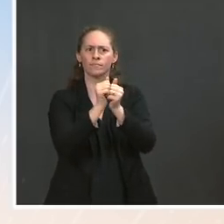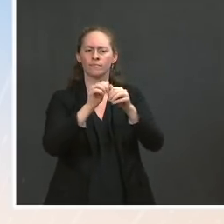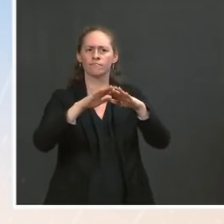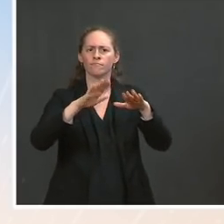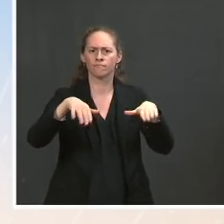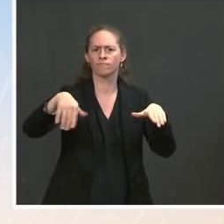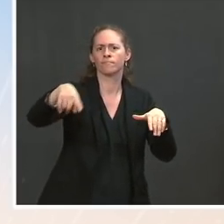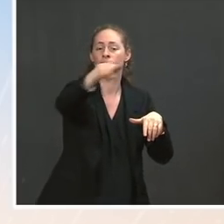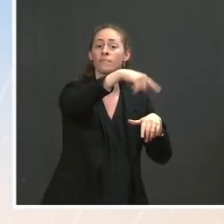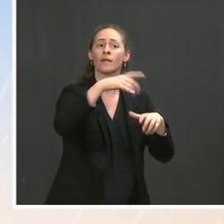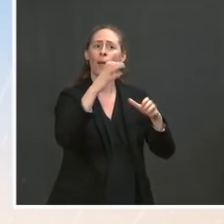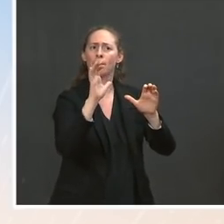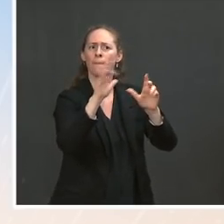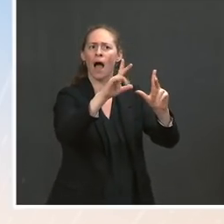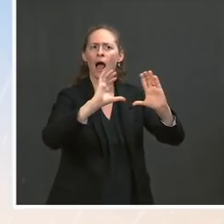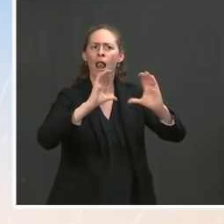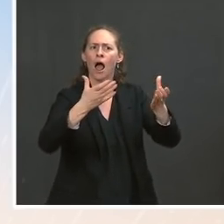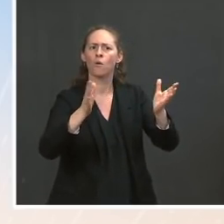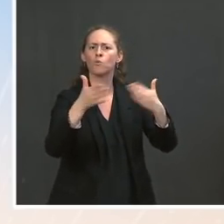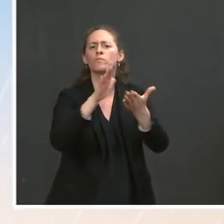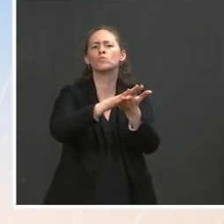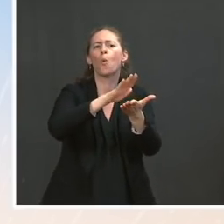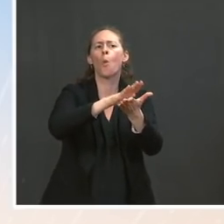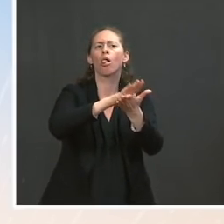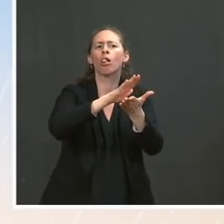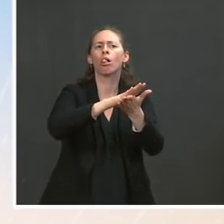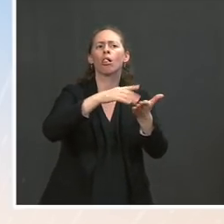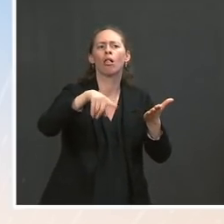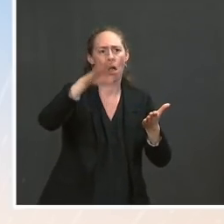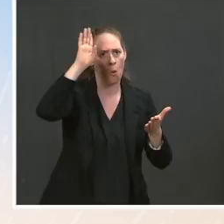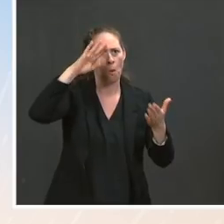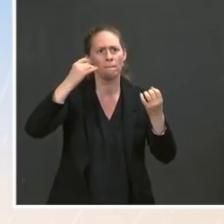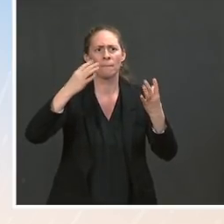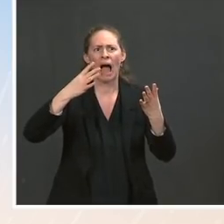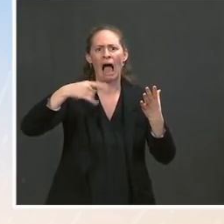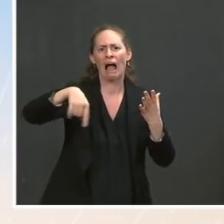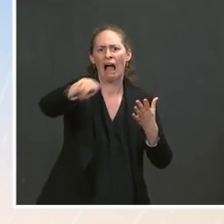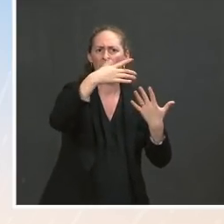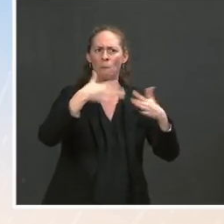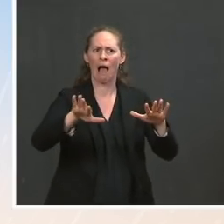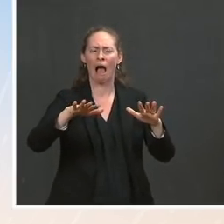they are not going back to the classrooms, and there are imminent plans to do so because teachers unions say